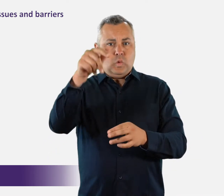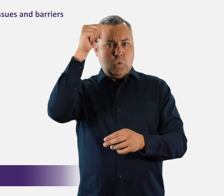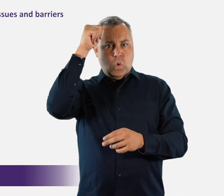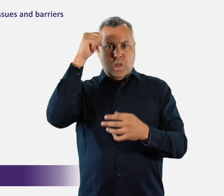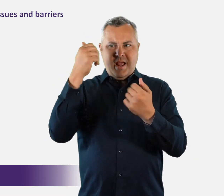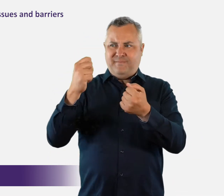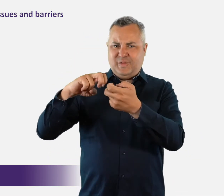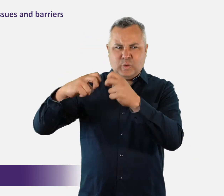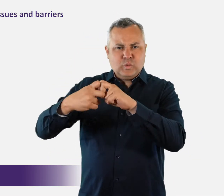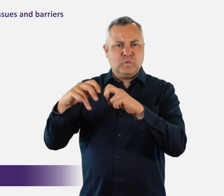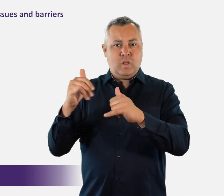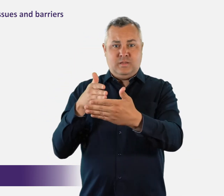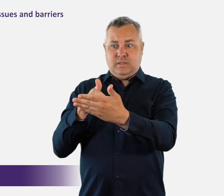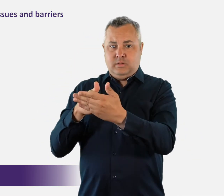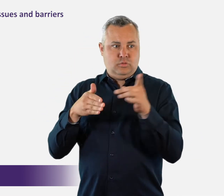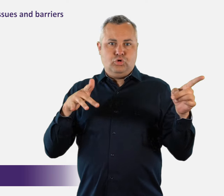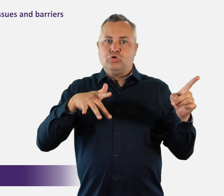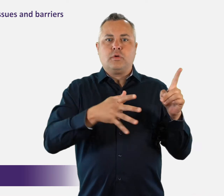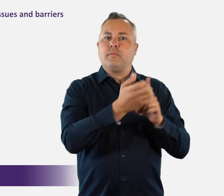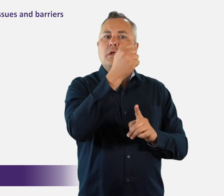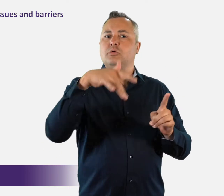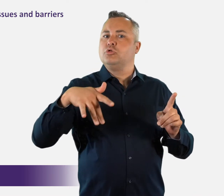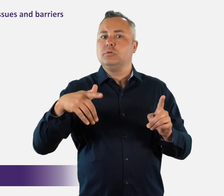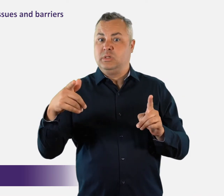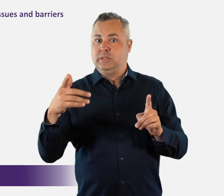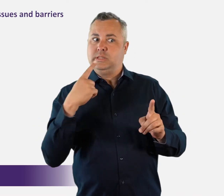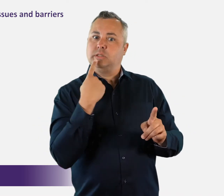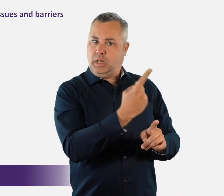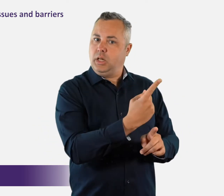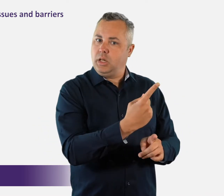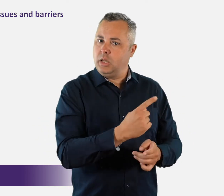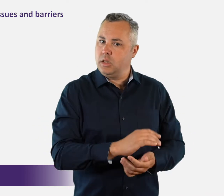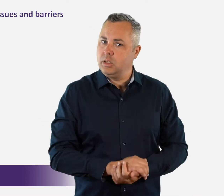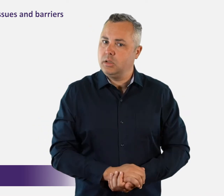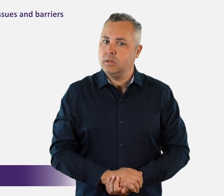We welcome comment on additional issues and barriers not yet identified.